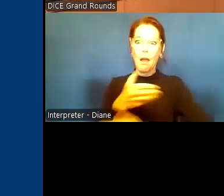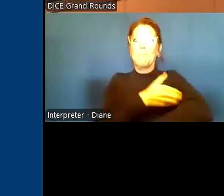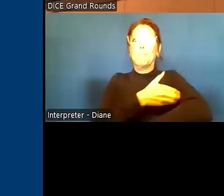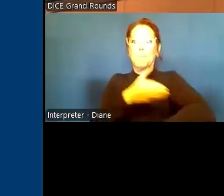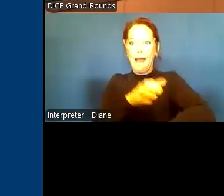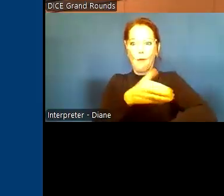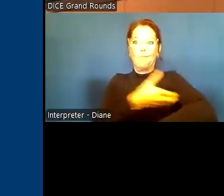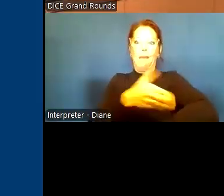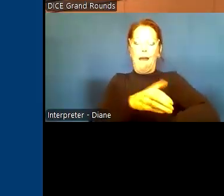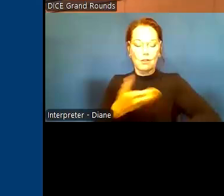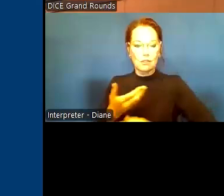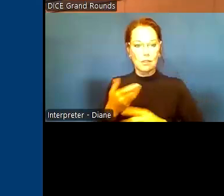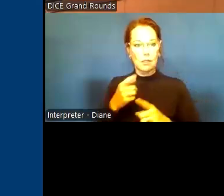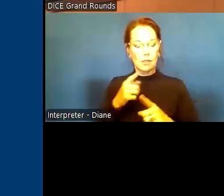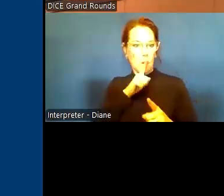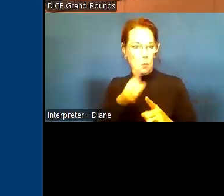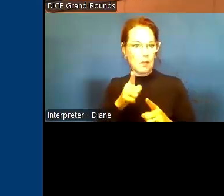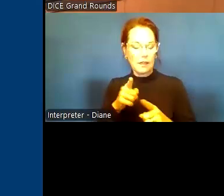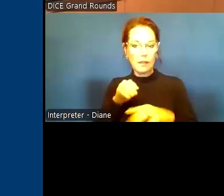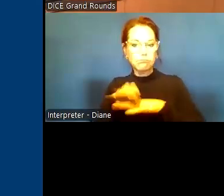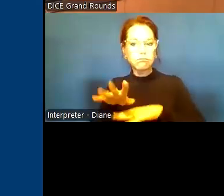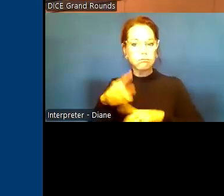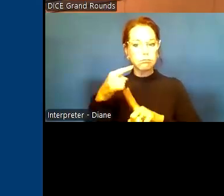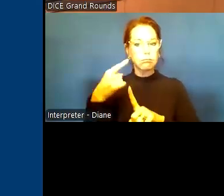that impact the psych department and then so on into the university so